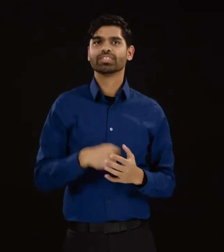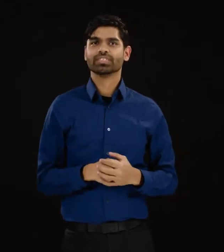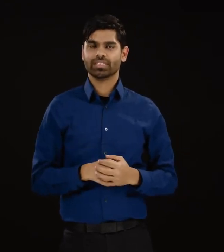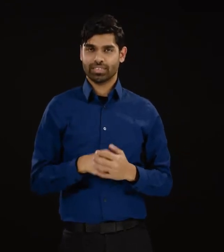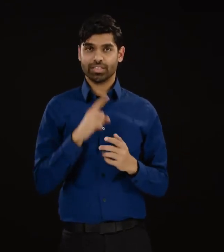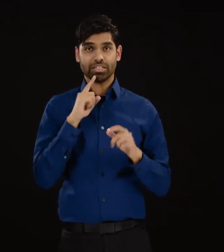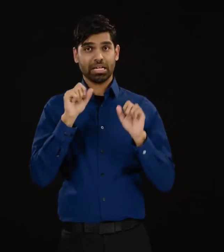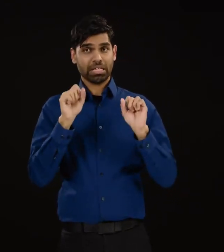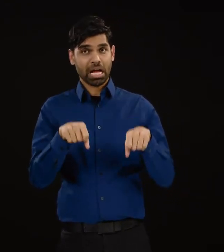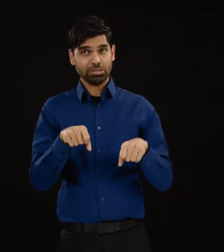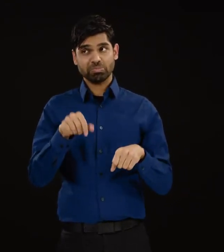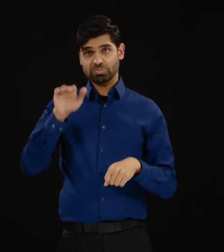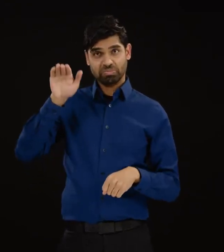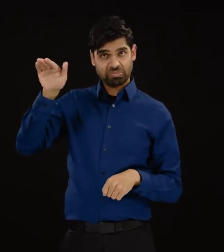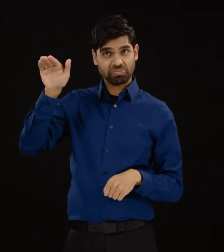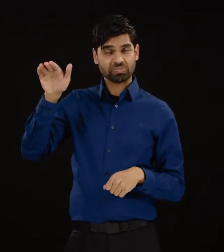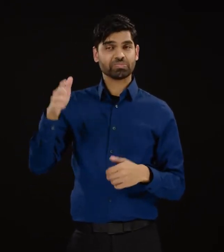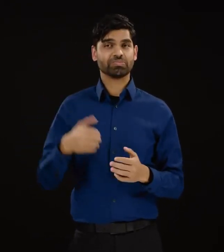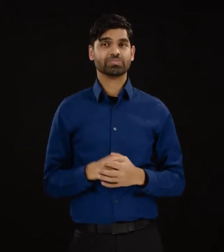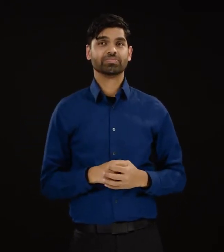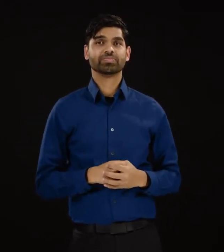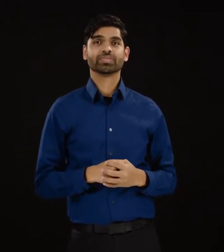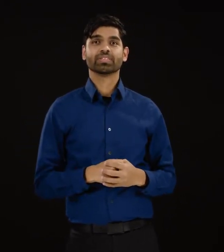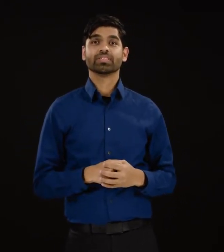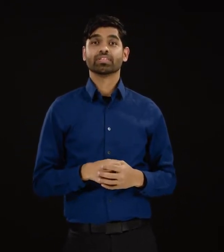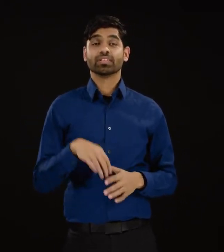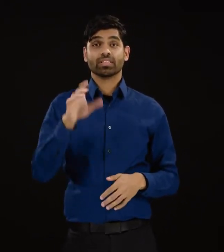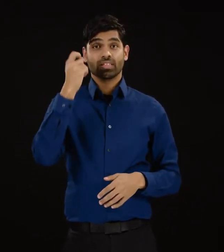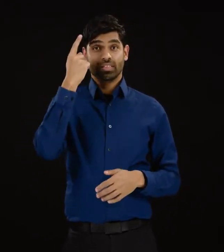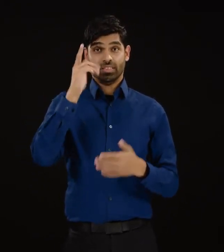2. Their device is in like-new condition